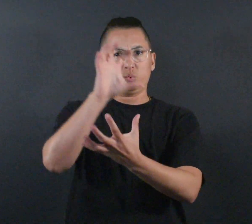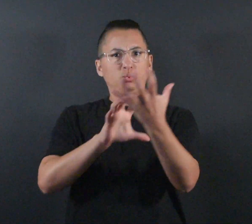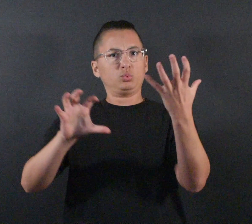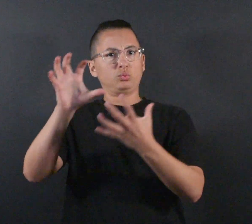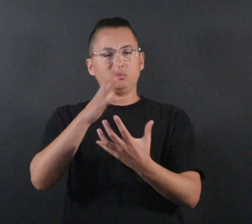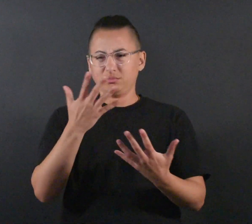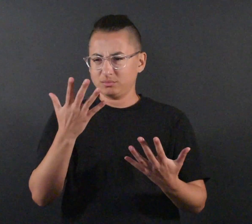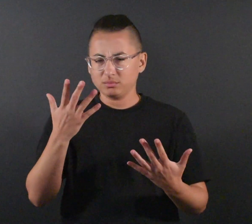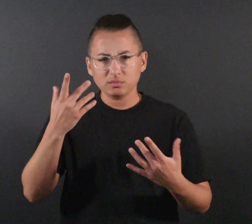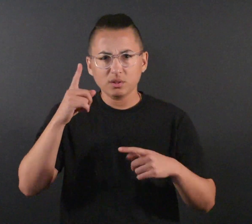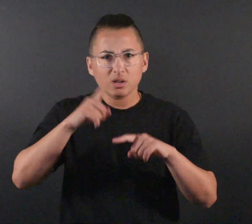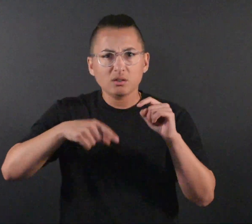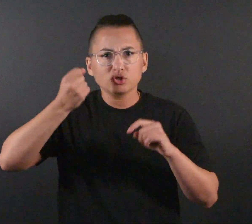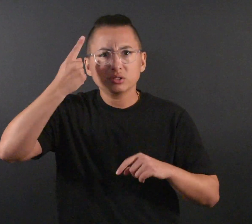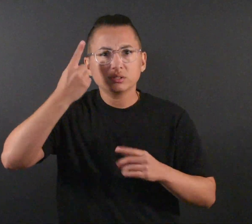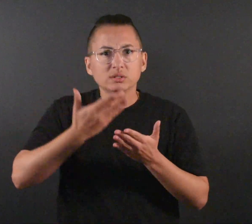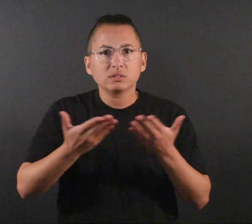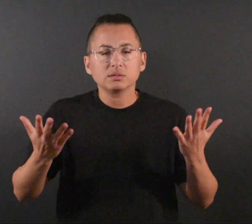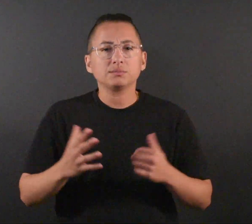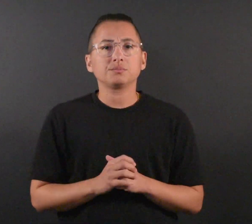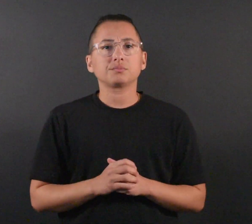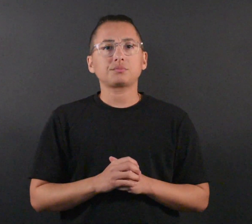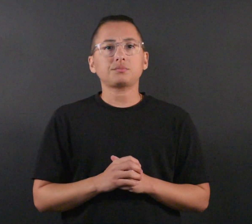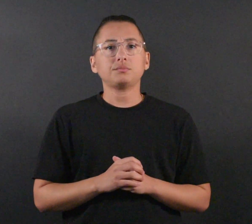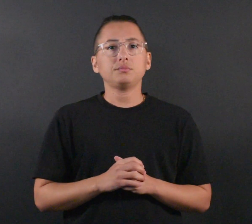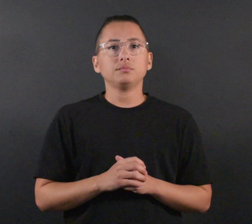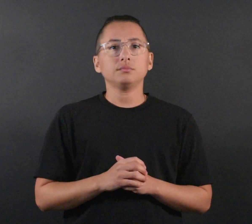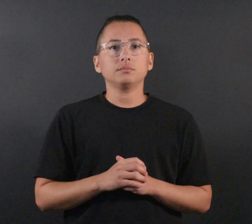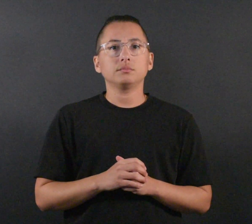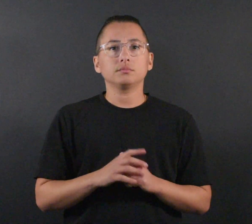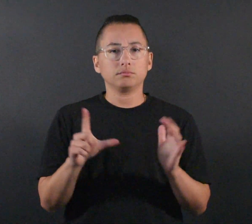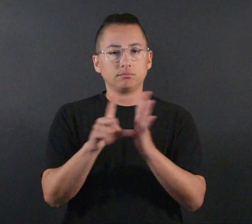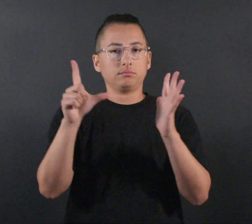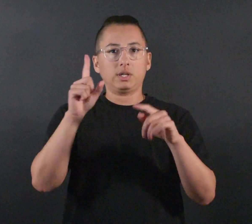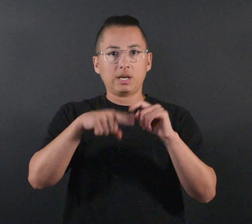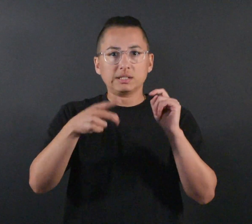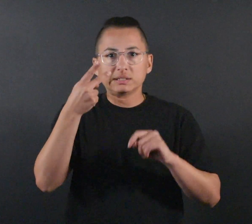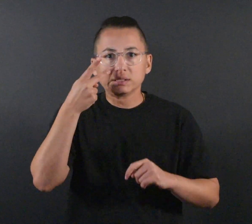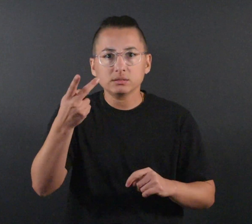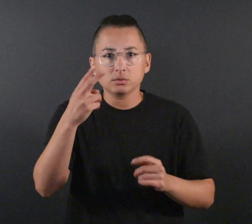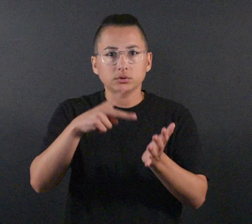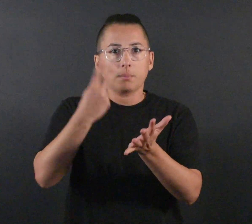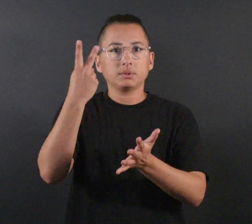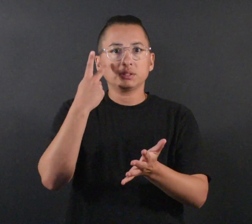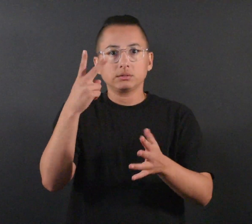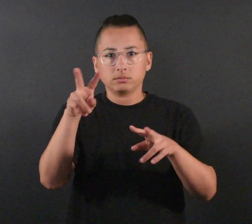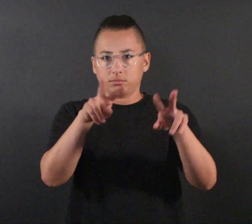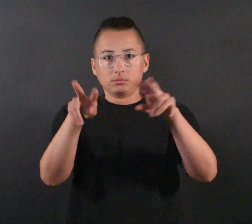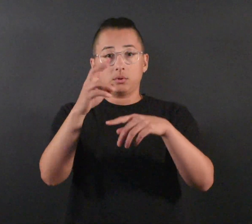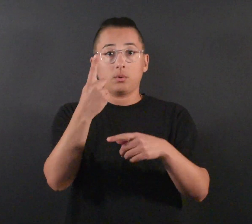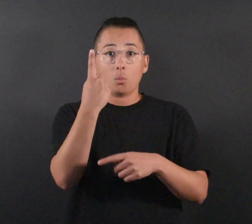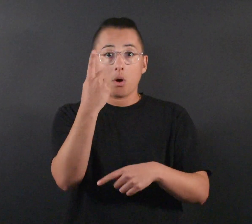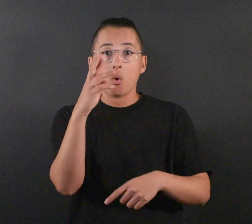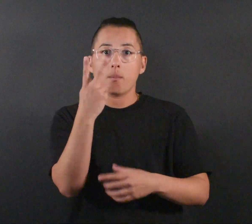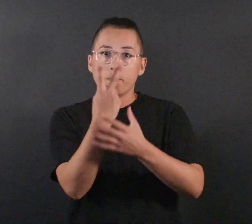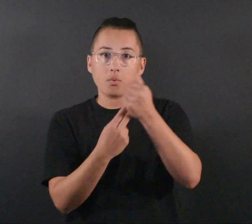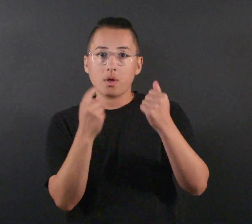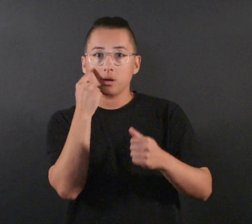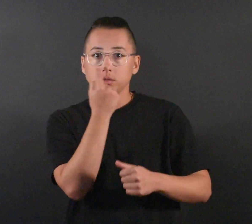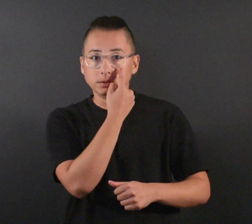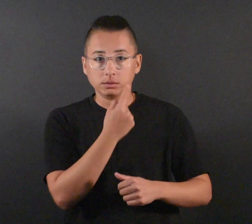Sudden confusion or trouble understanding. • Sudden trouble seeing in one or both eyes.